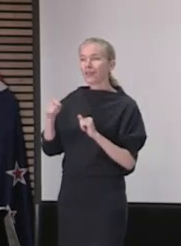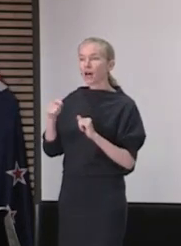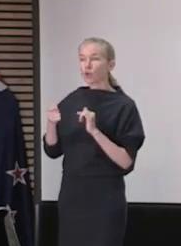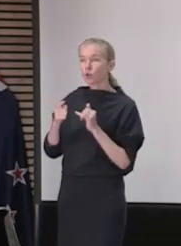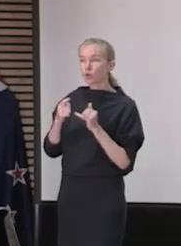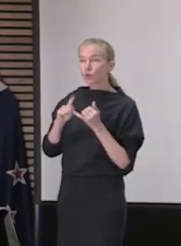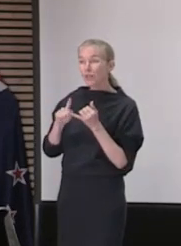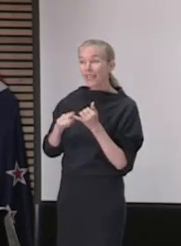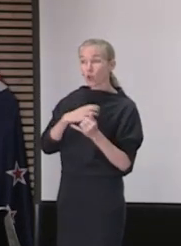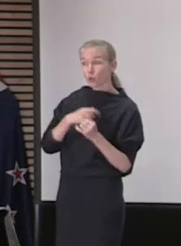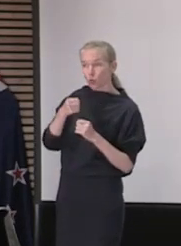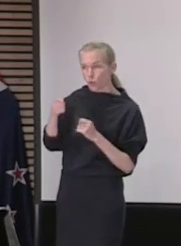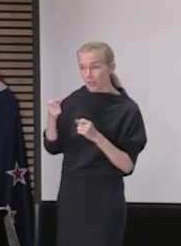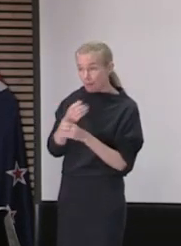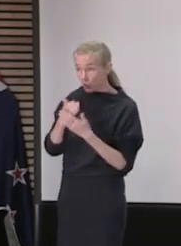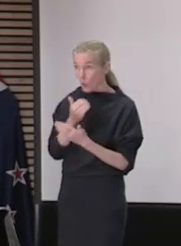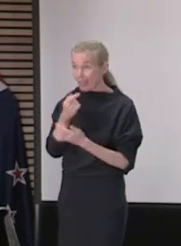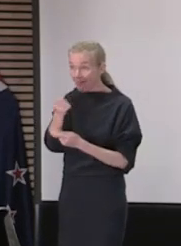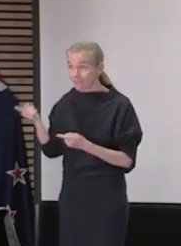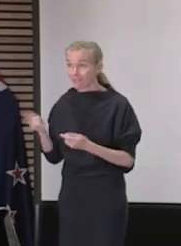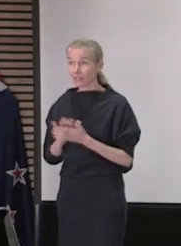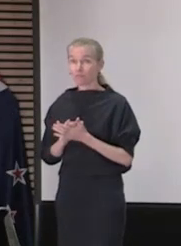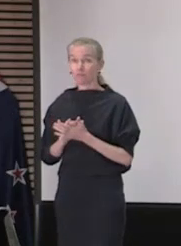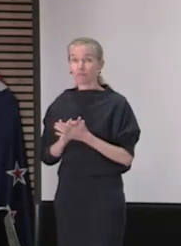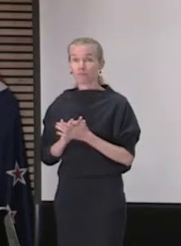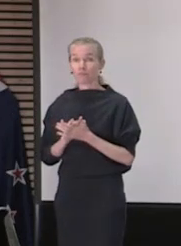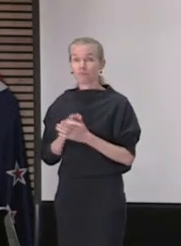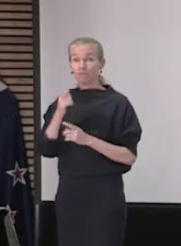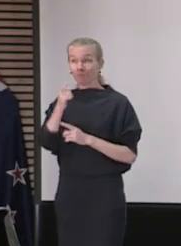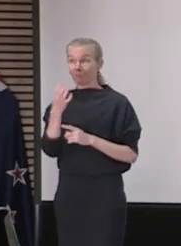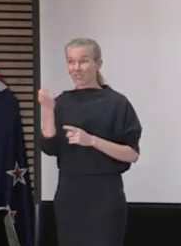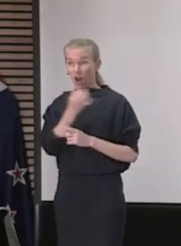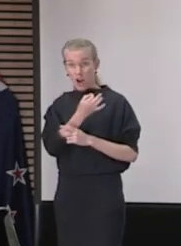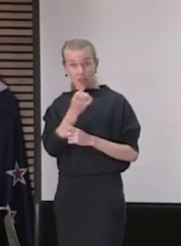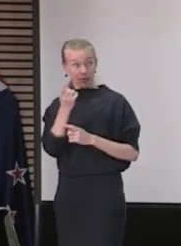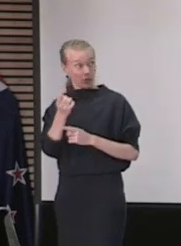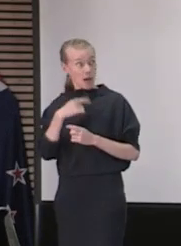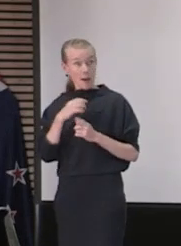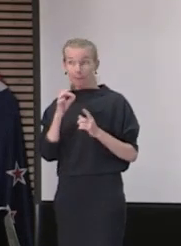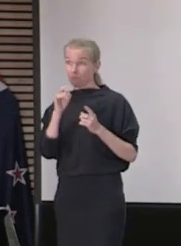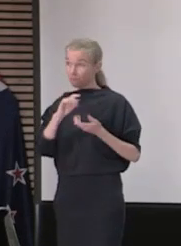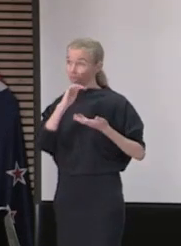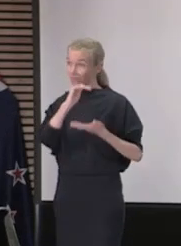Is the pandemicstock in good condition? Thatit can be sent out, or hassome of it deteriorated?